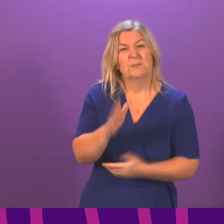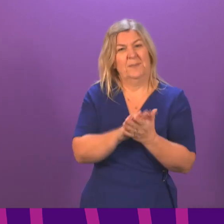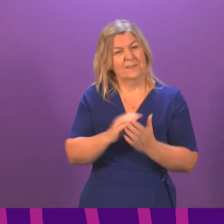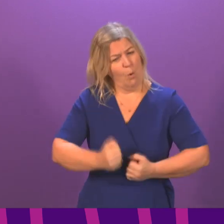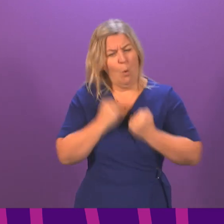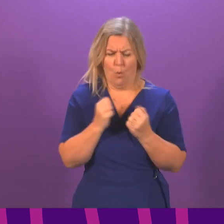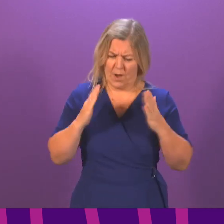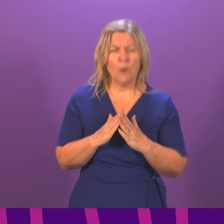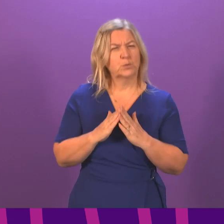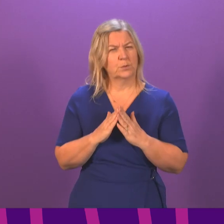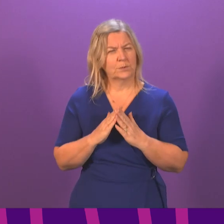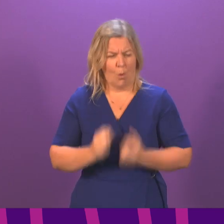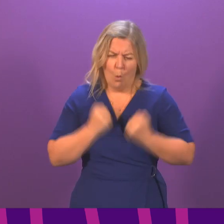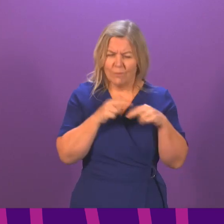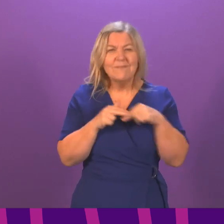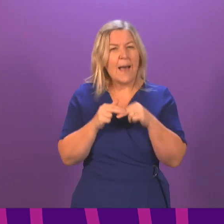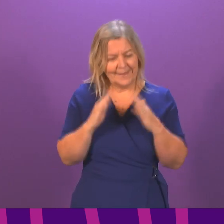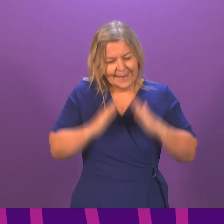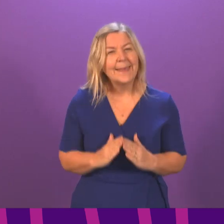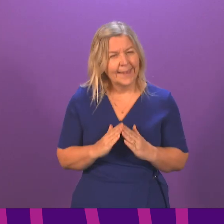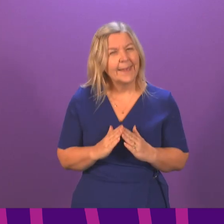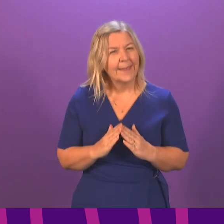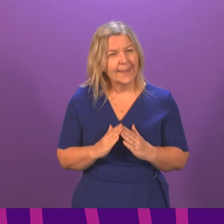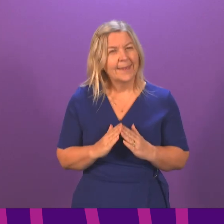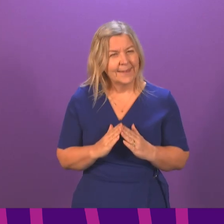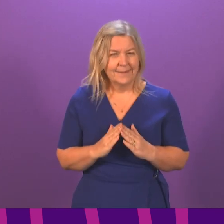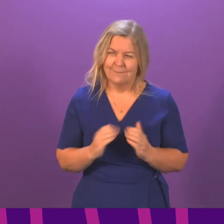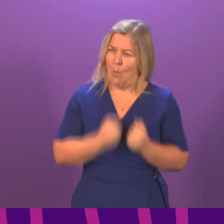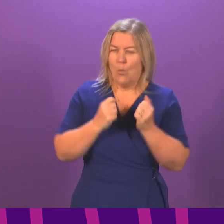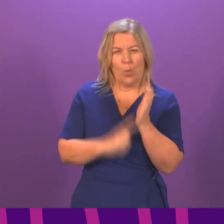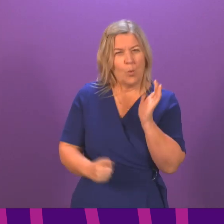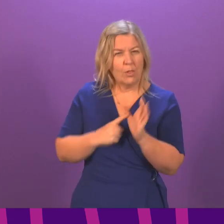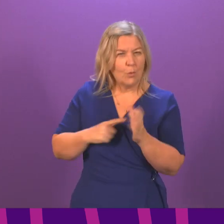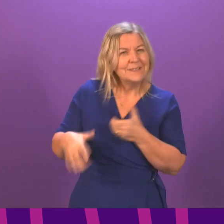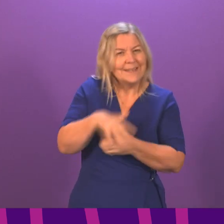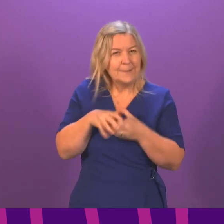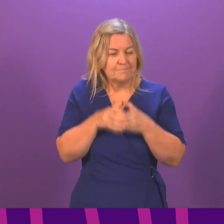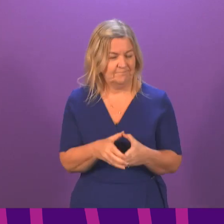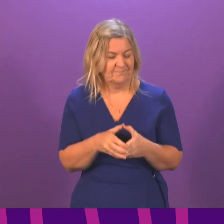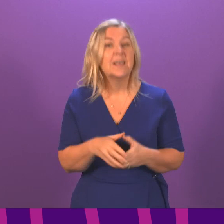own home and our own local area. Just because we are allowing people to meet up in a limited